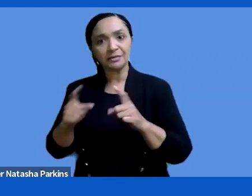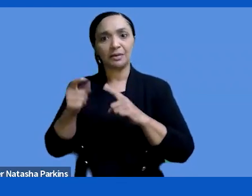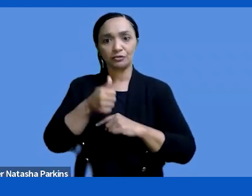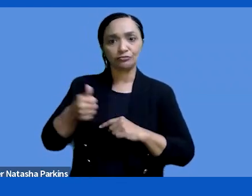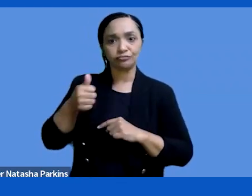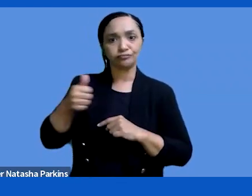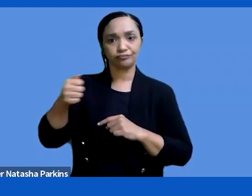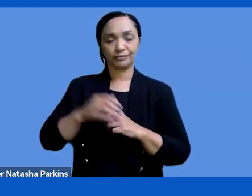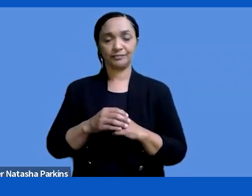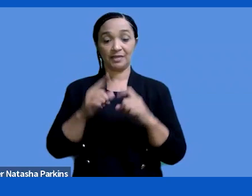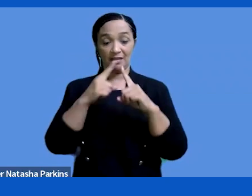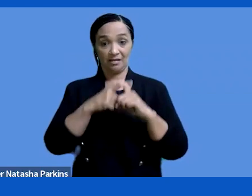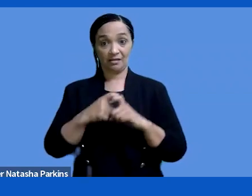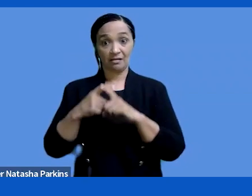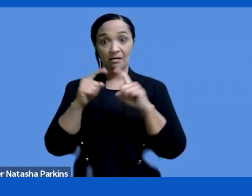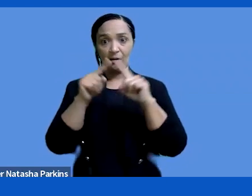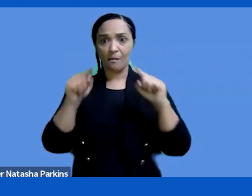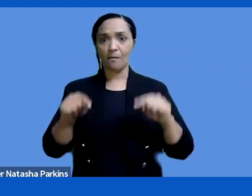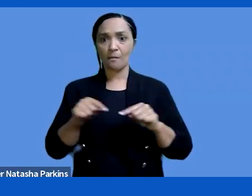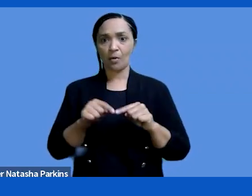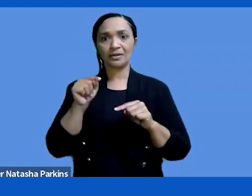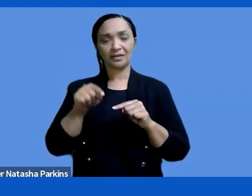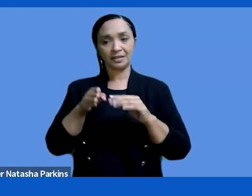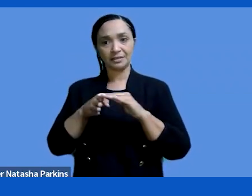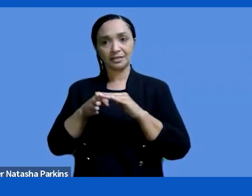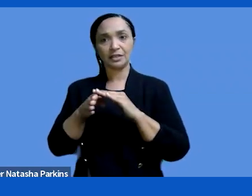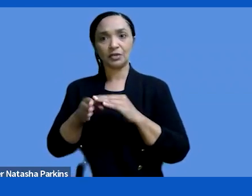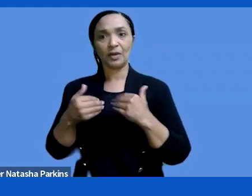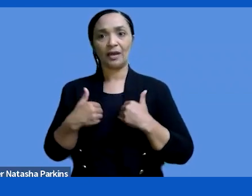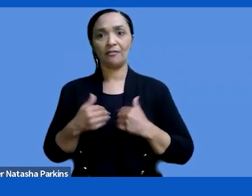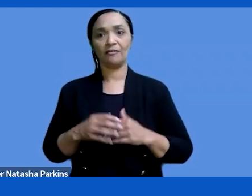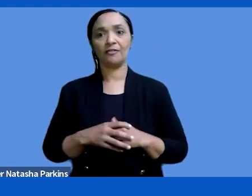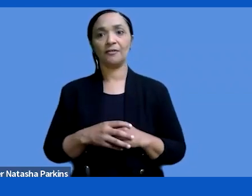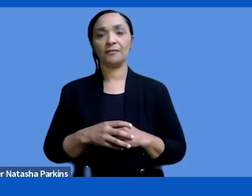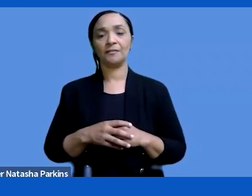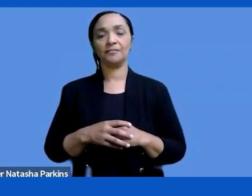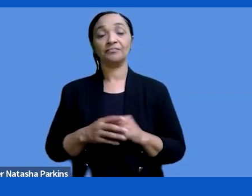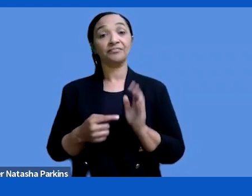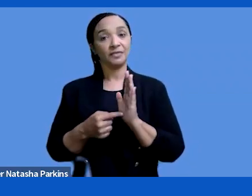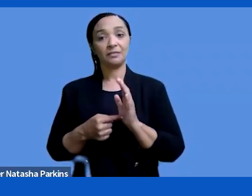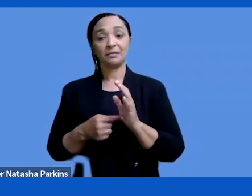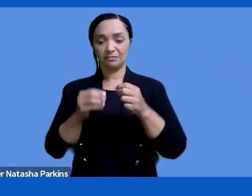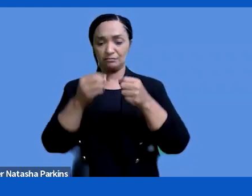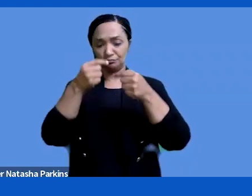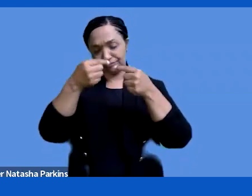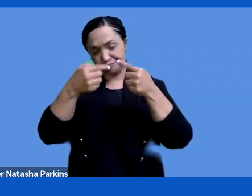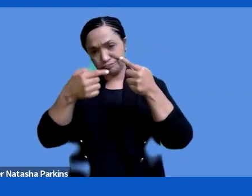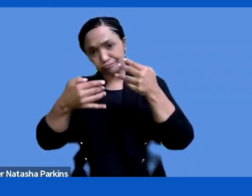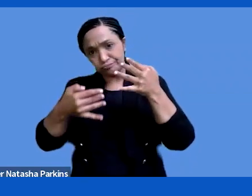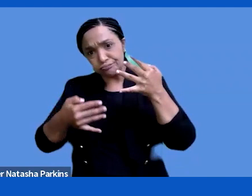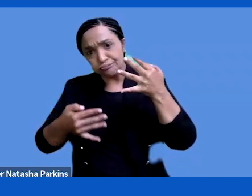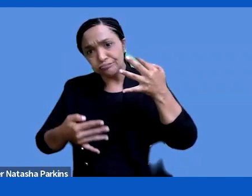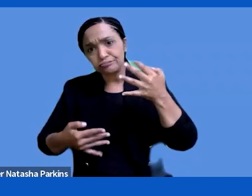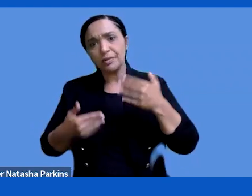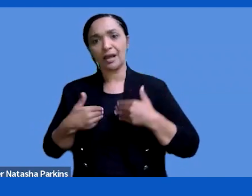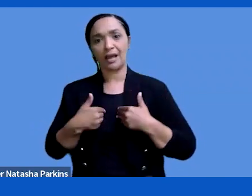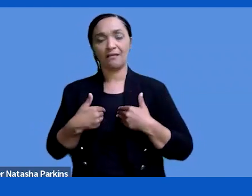a gateway, for example, you have a one stop shop that provides citizens and businesses with fully